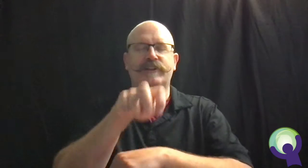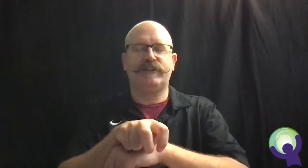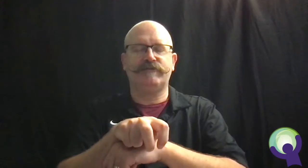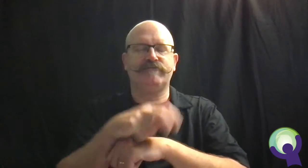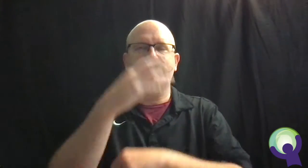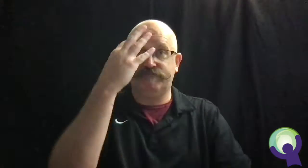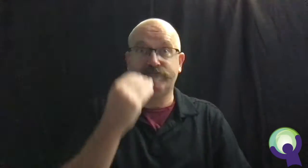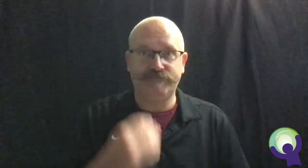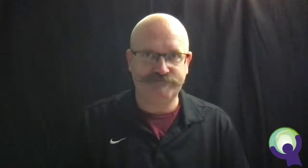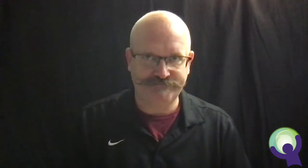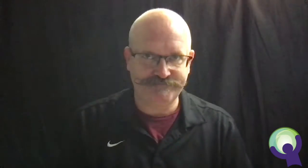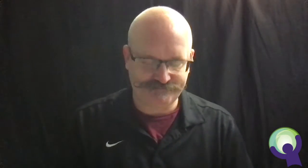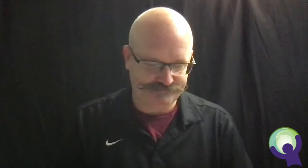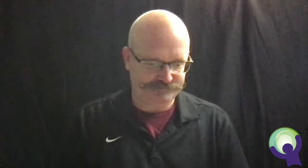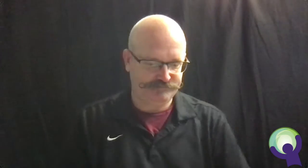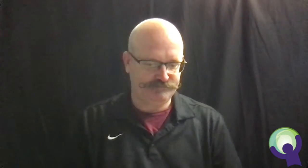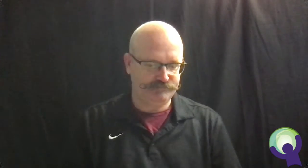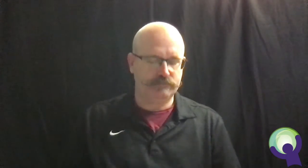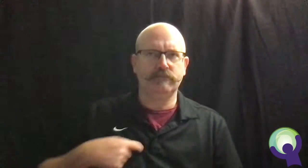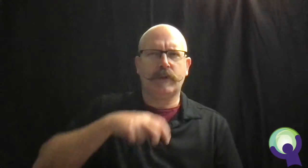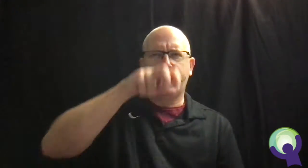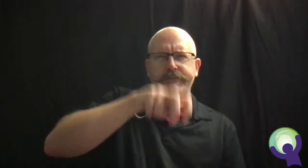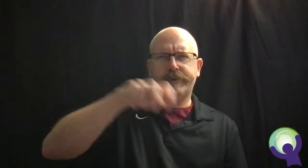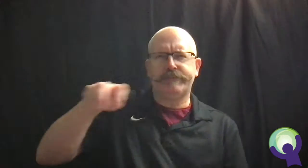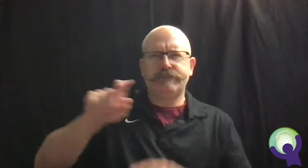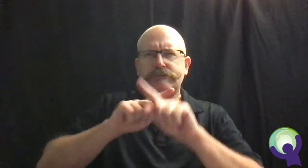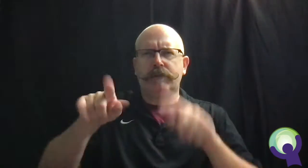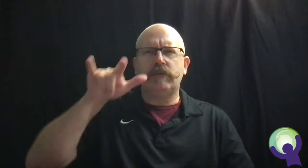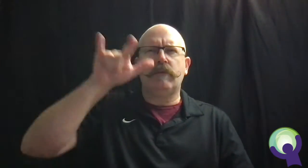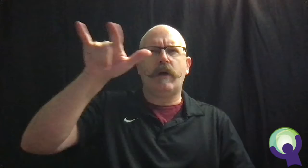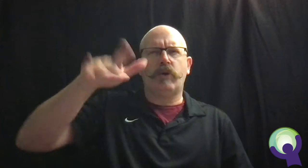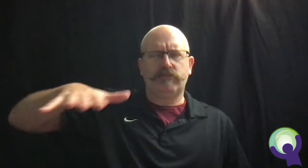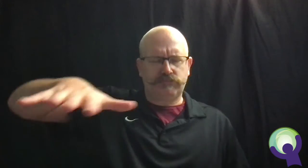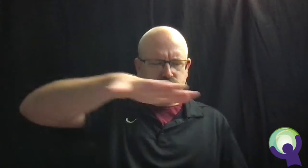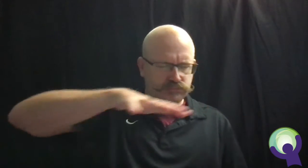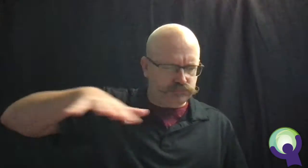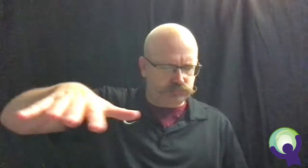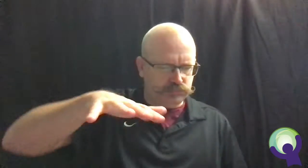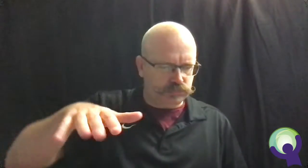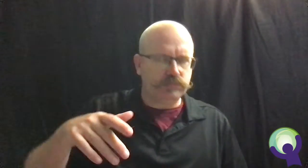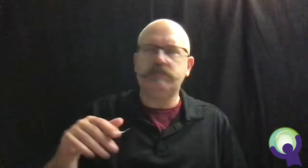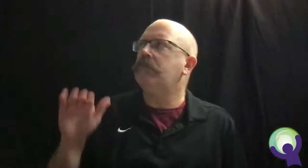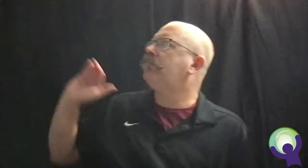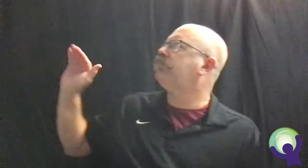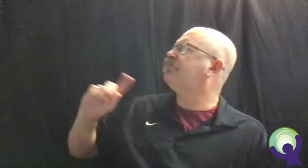Dad and I sleep sitting up. We use different airport areas.